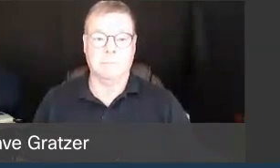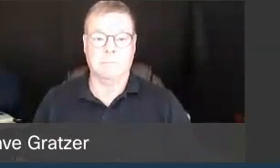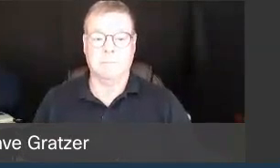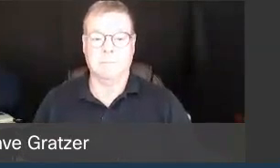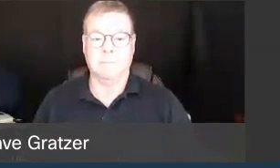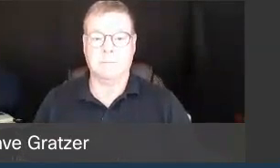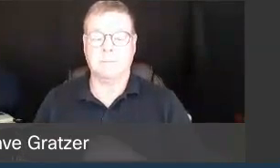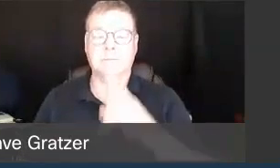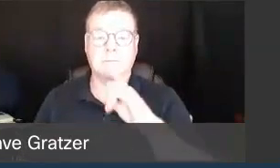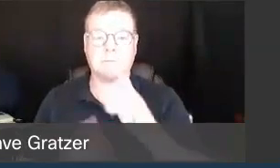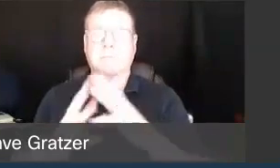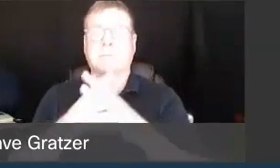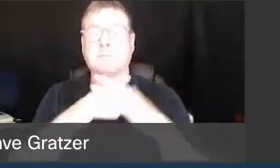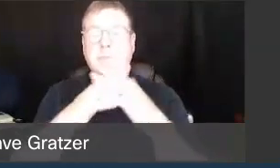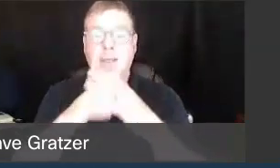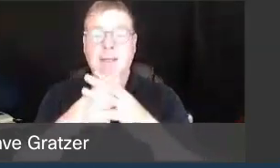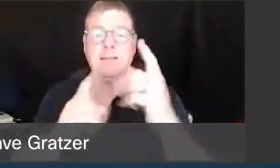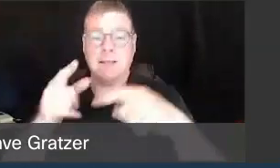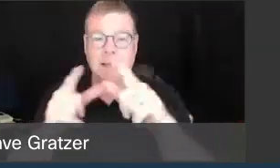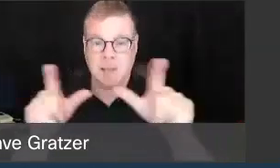There is American sign language interpretation